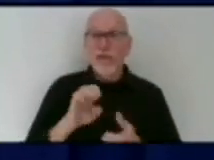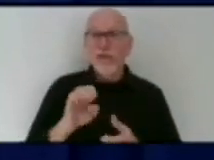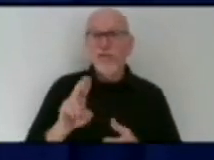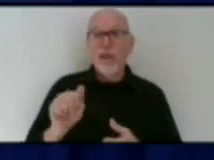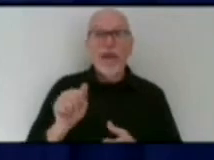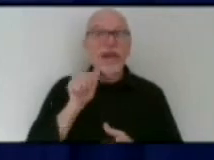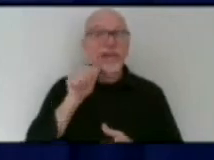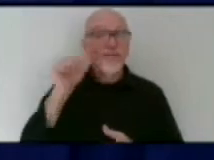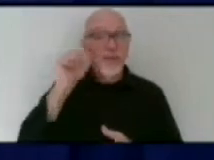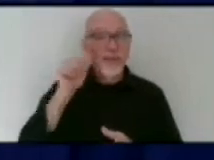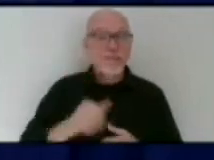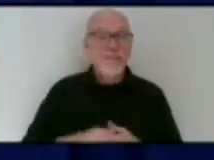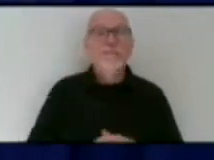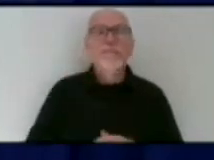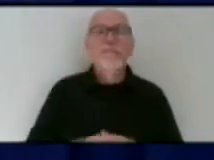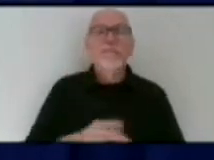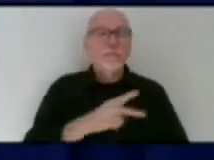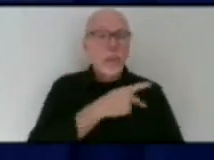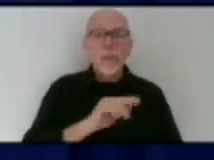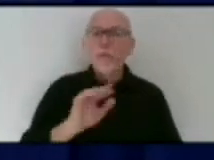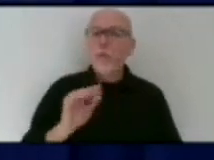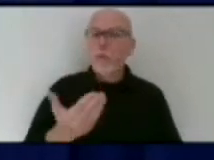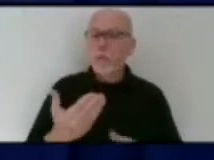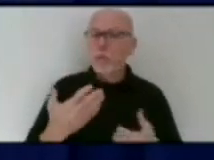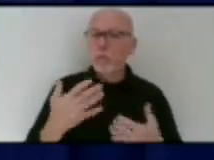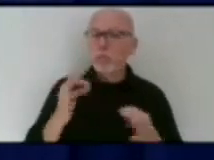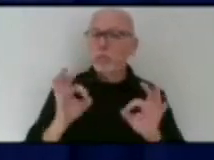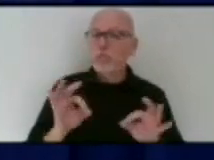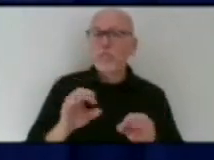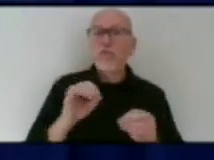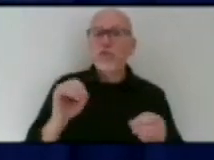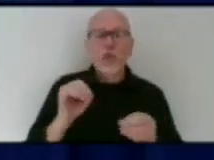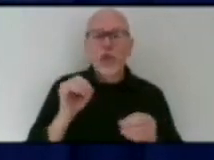patients did well. They had no adverse reactions and were released to home to